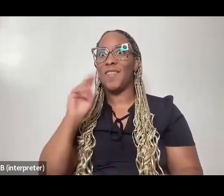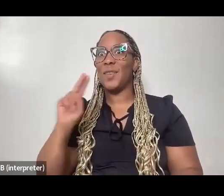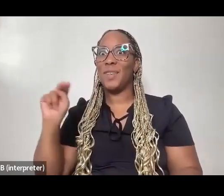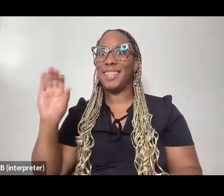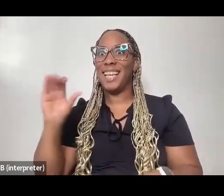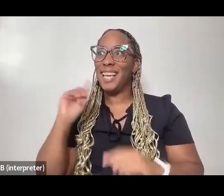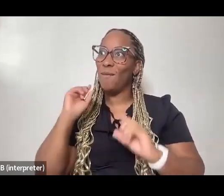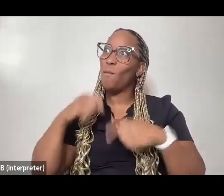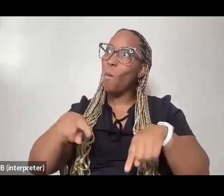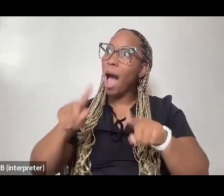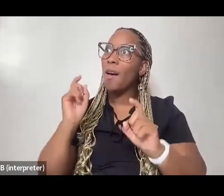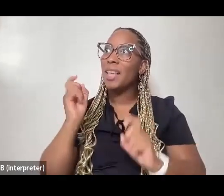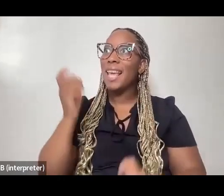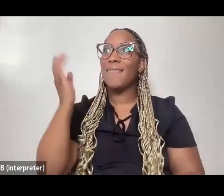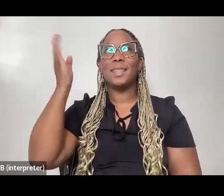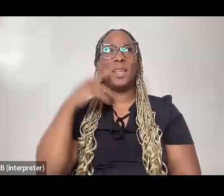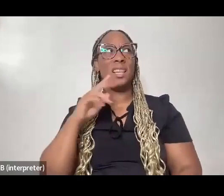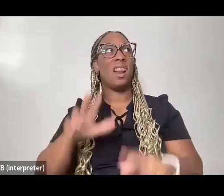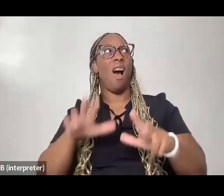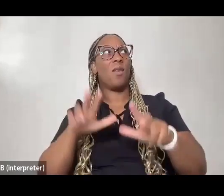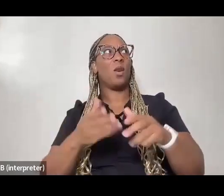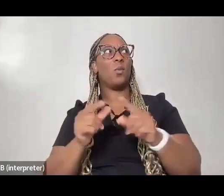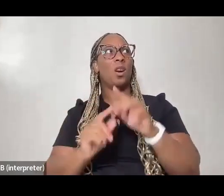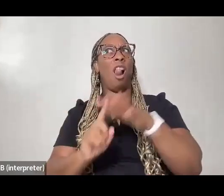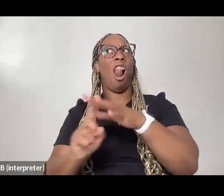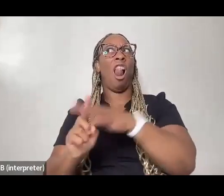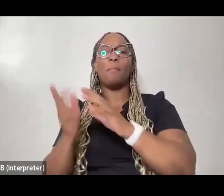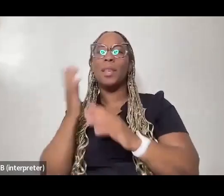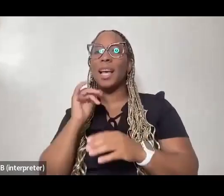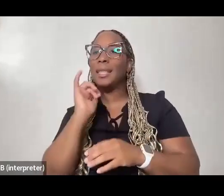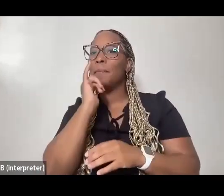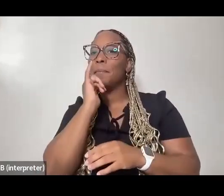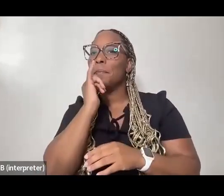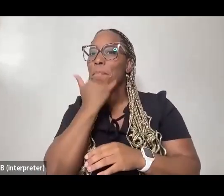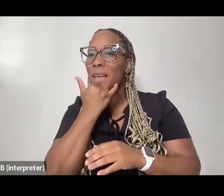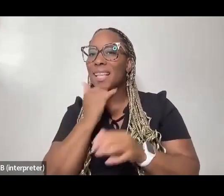a speech and really awkward stuff pops up because it misinterprets something that he is saying.